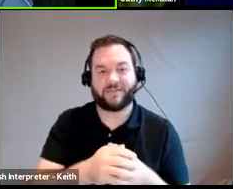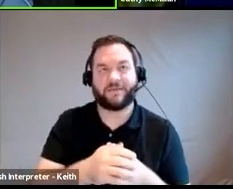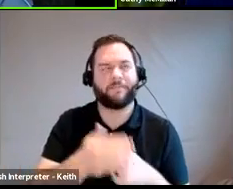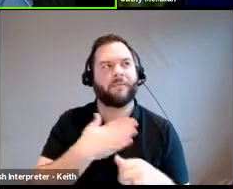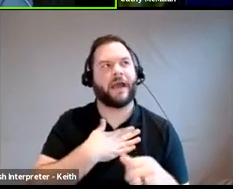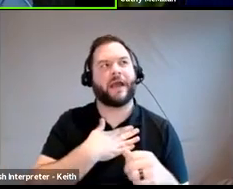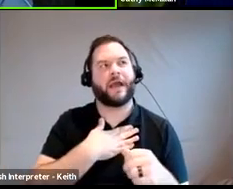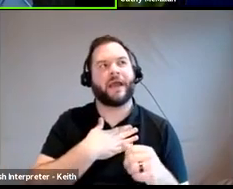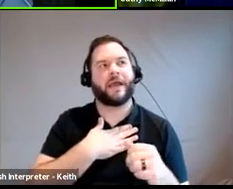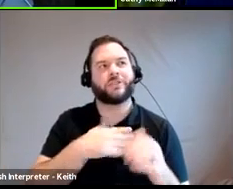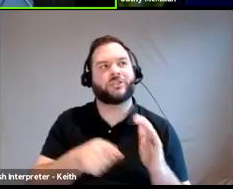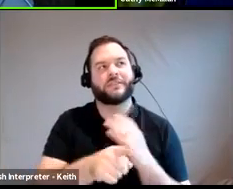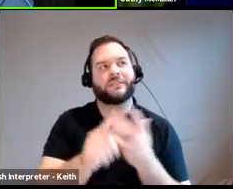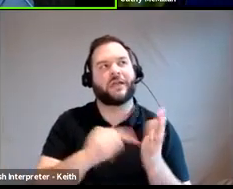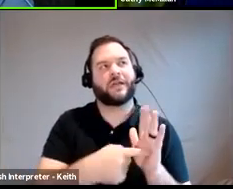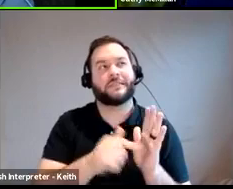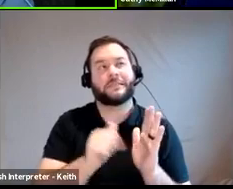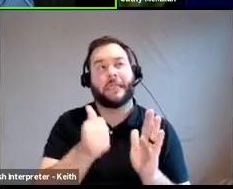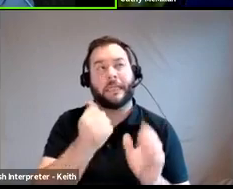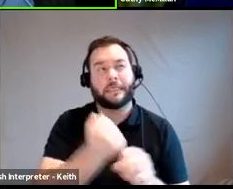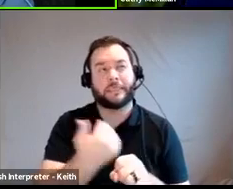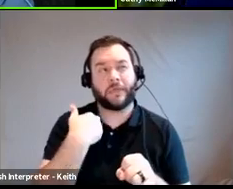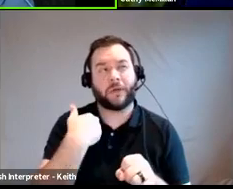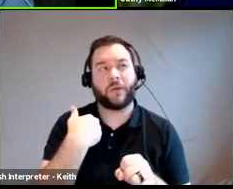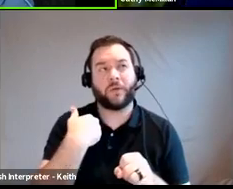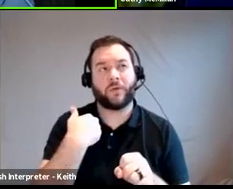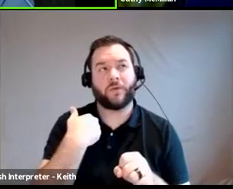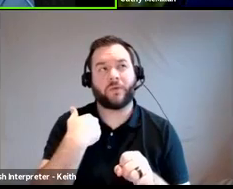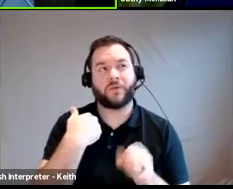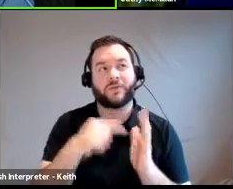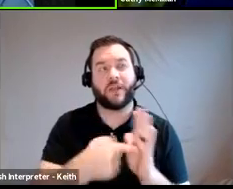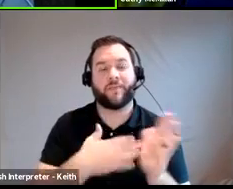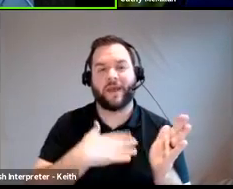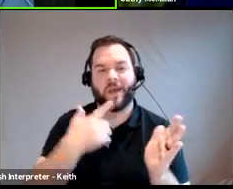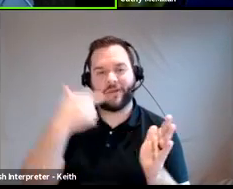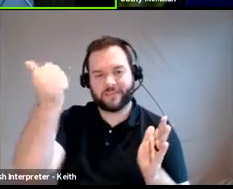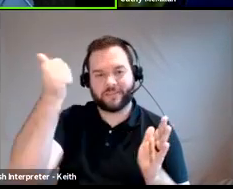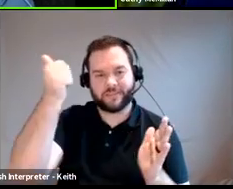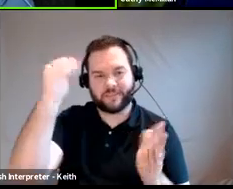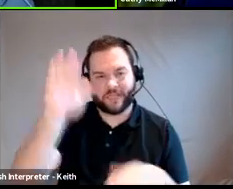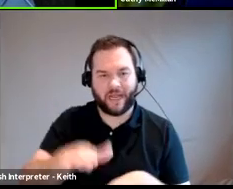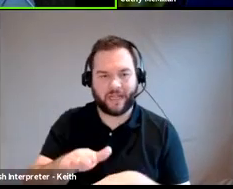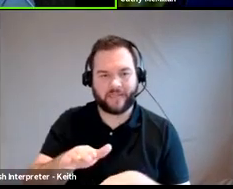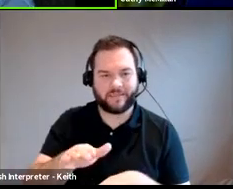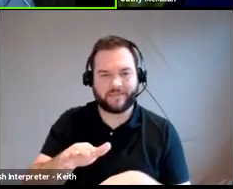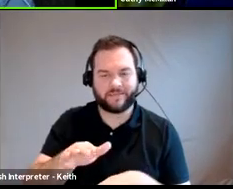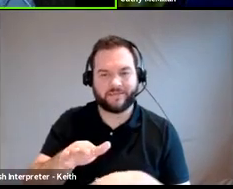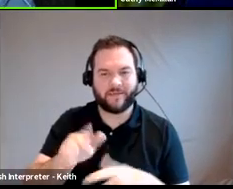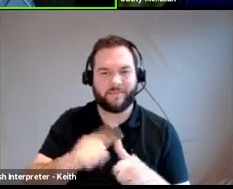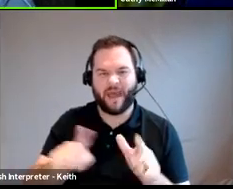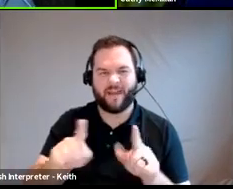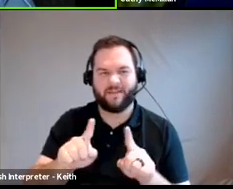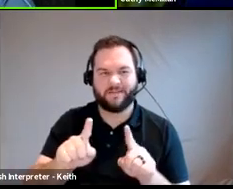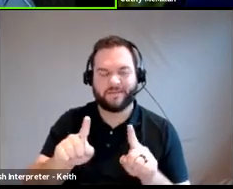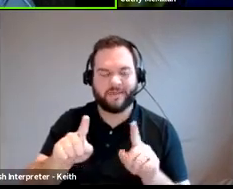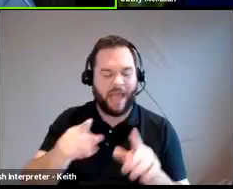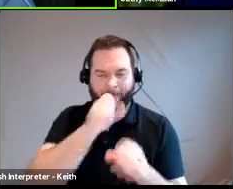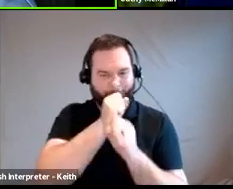My journey started like. over a decade ago. , was my, my elder , was my, my eldest, but I will was my, my eldest. But I won't get into that Kathy.